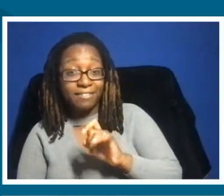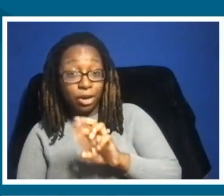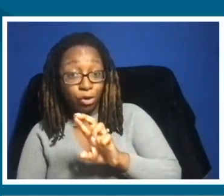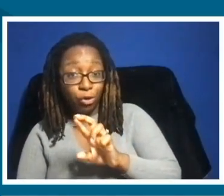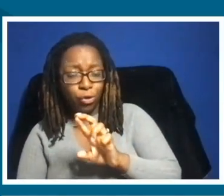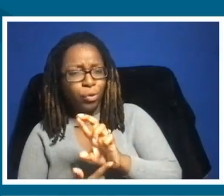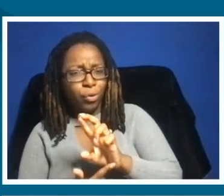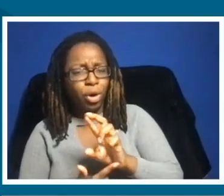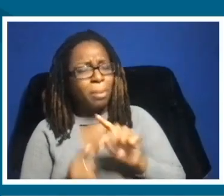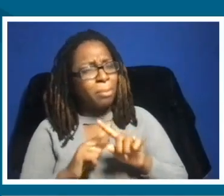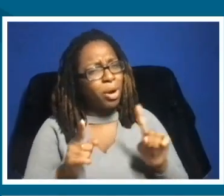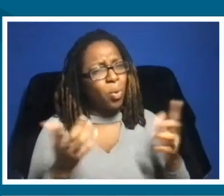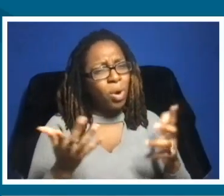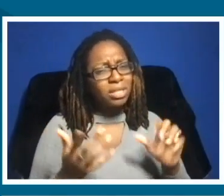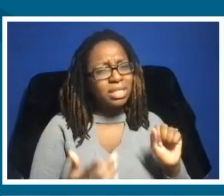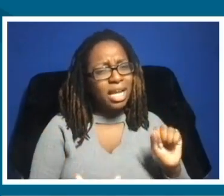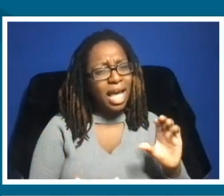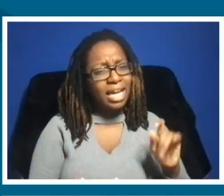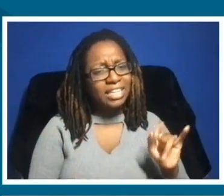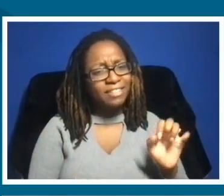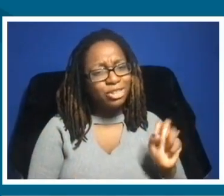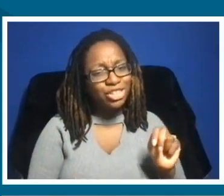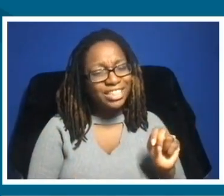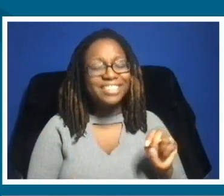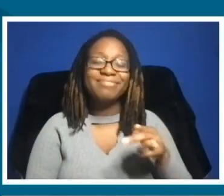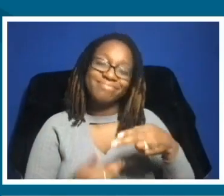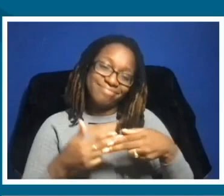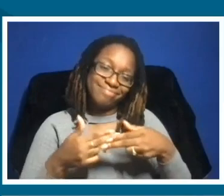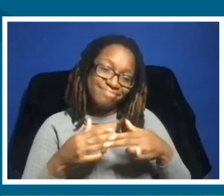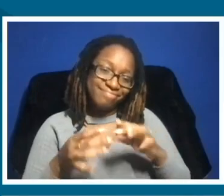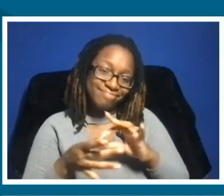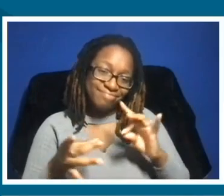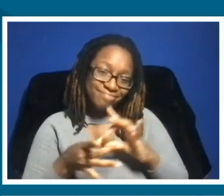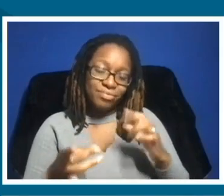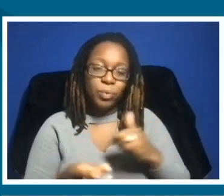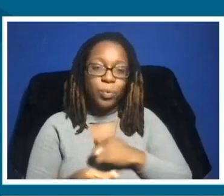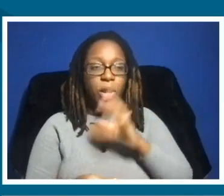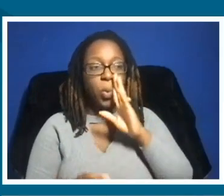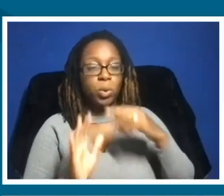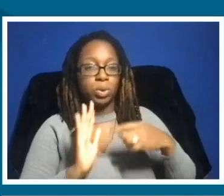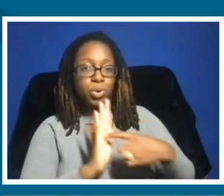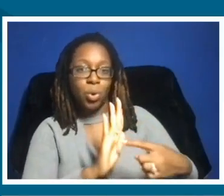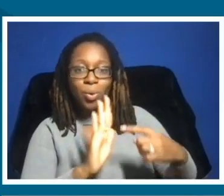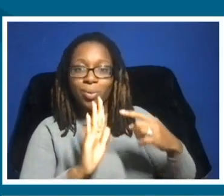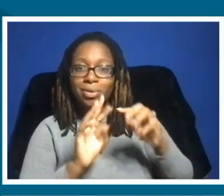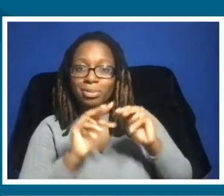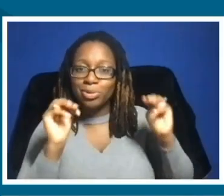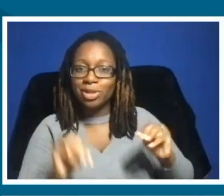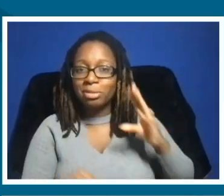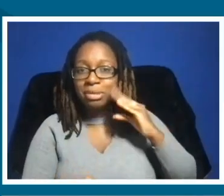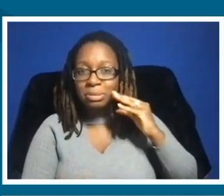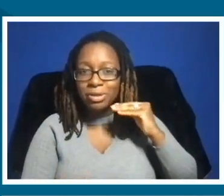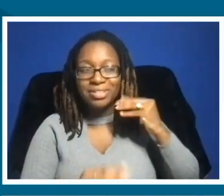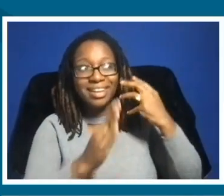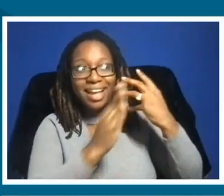just as this slide says it's we're activating the museum experience in the world around us